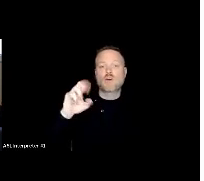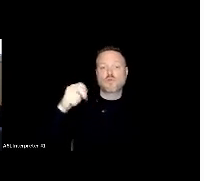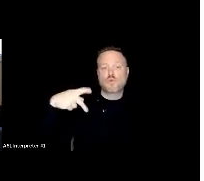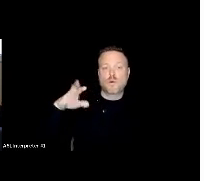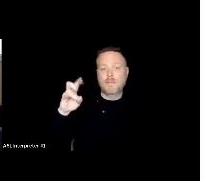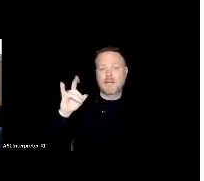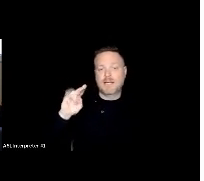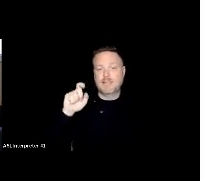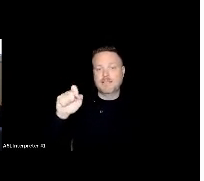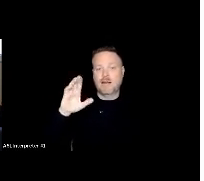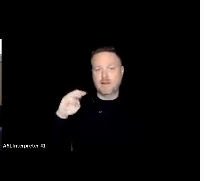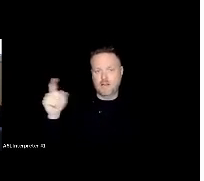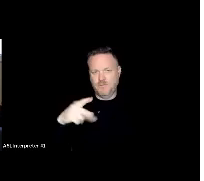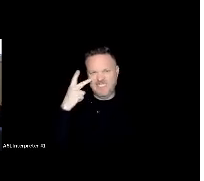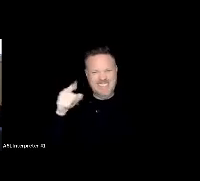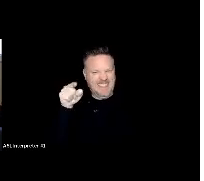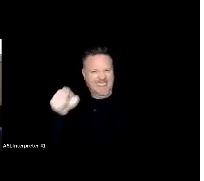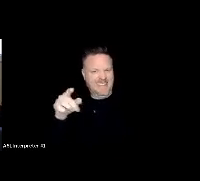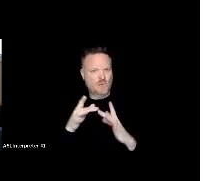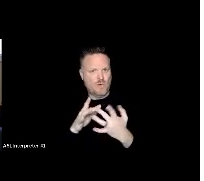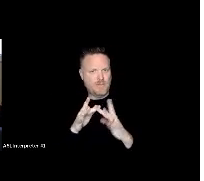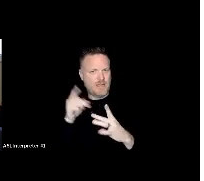to this website where you can download any of those for free.